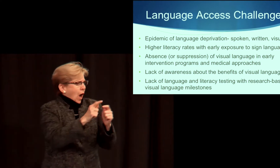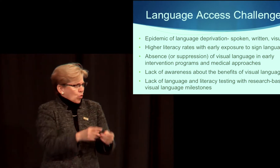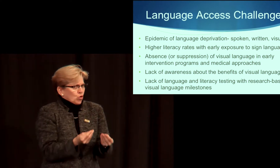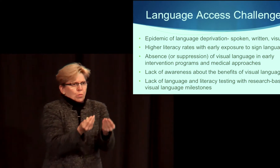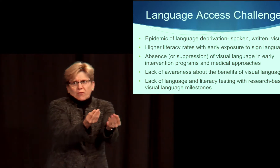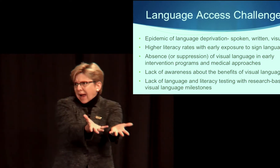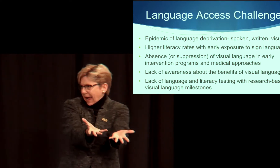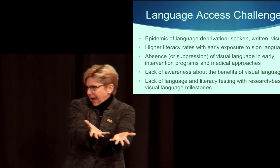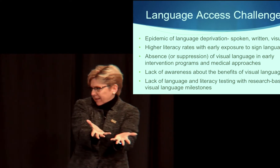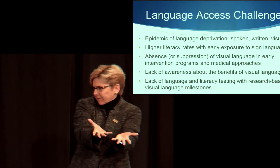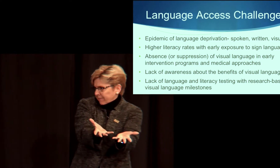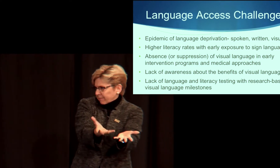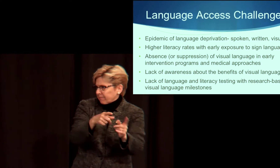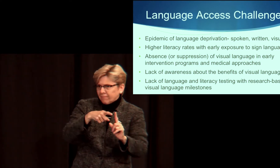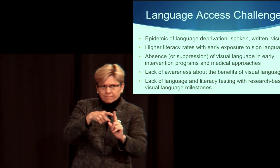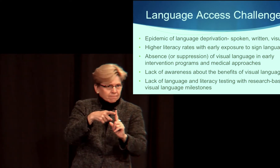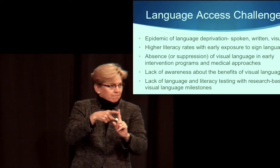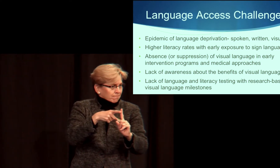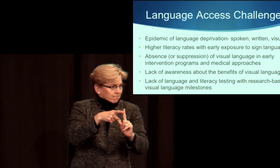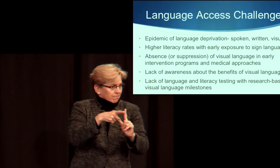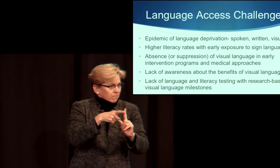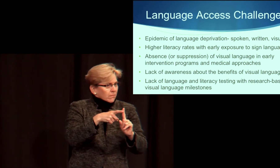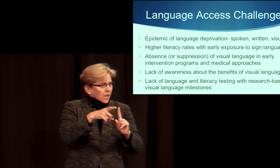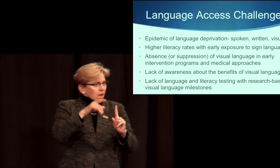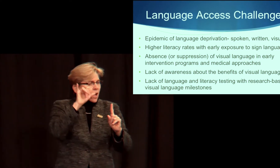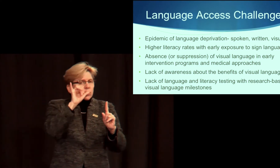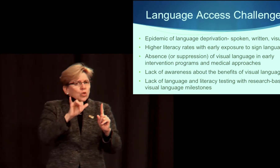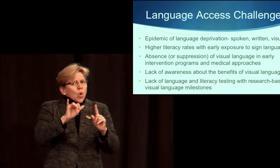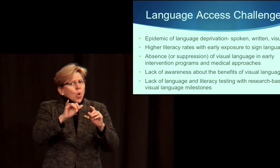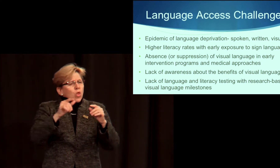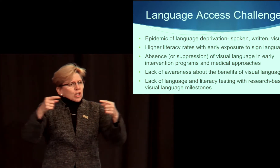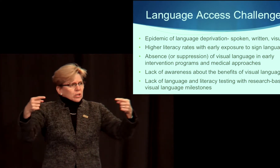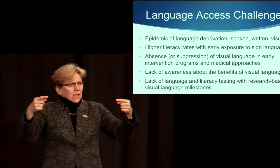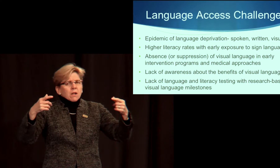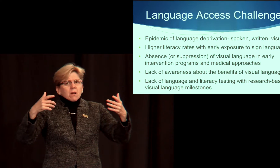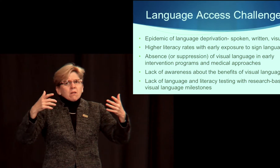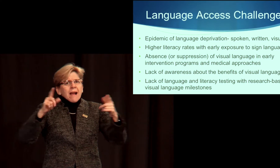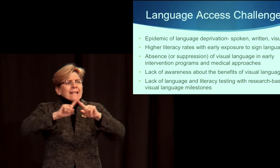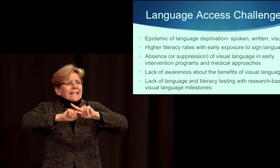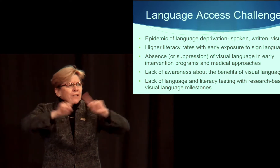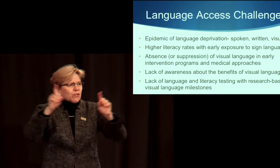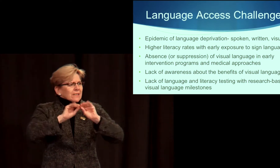something we can't or don't know how to provide so there's a difference